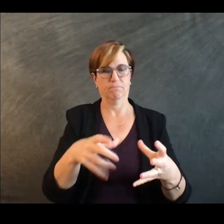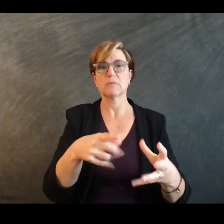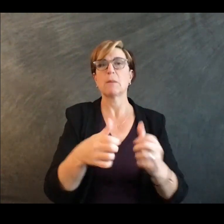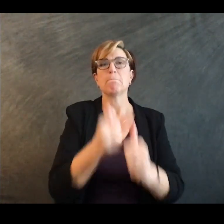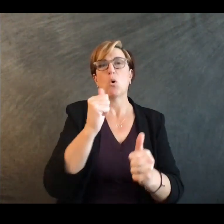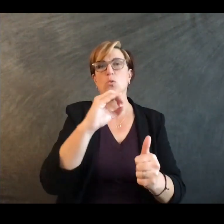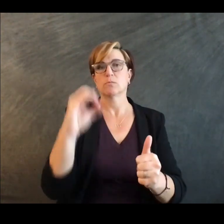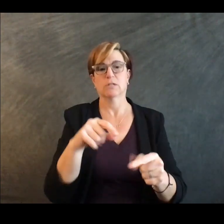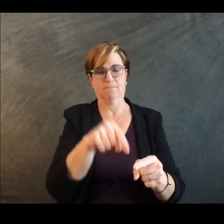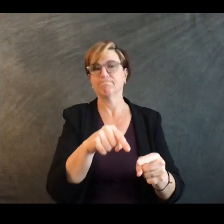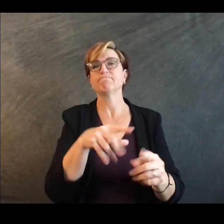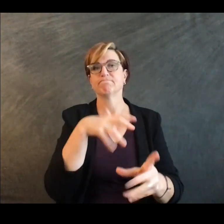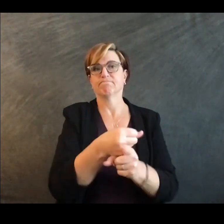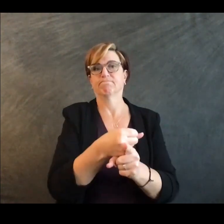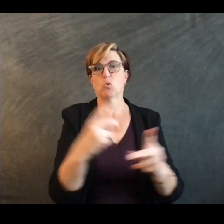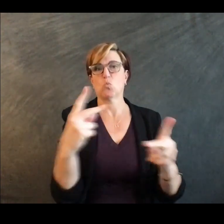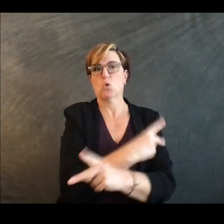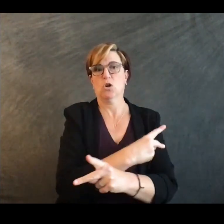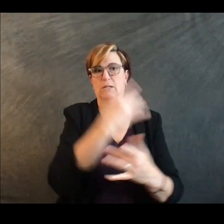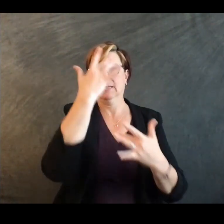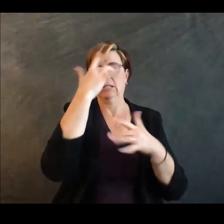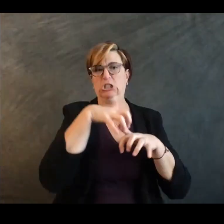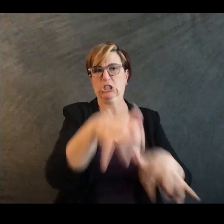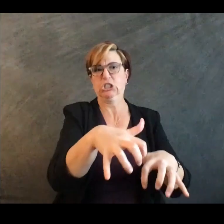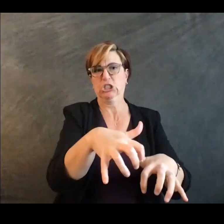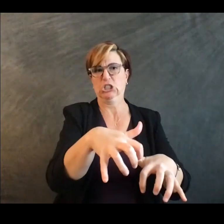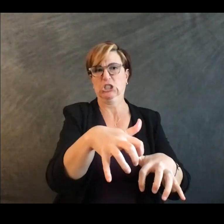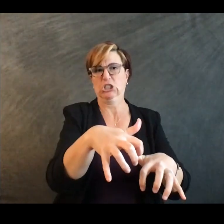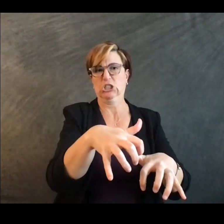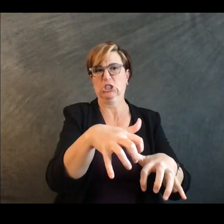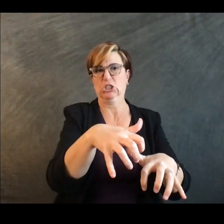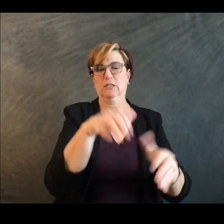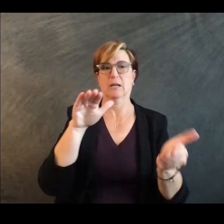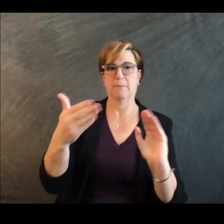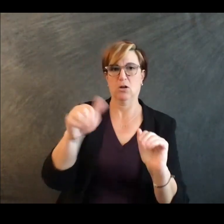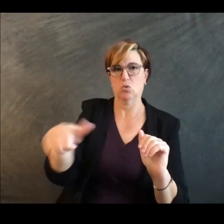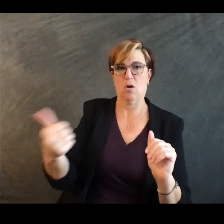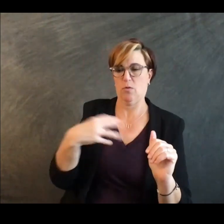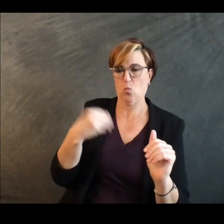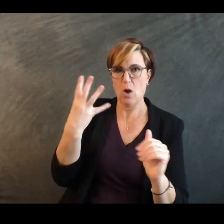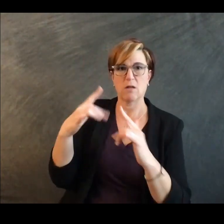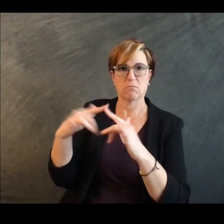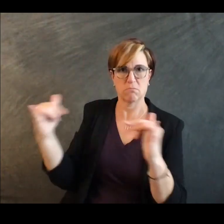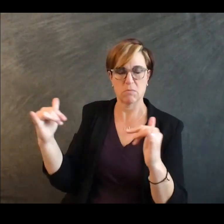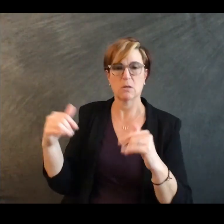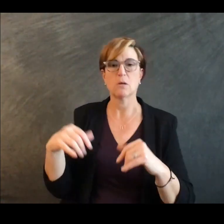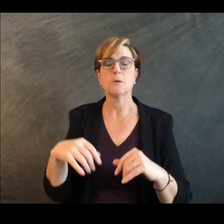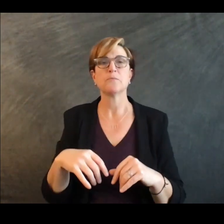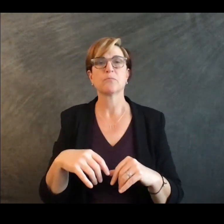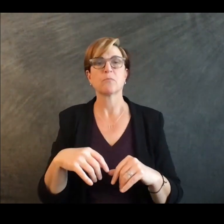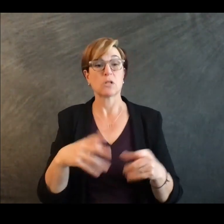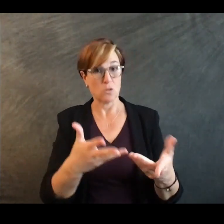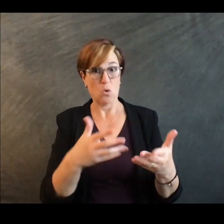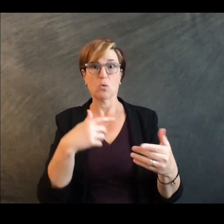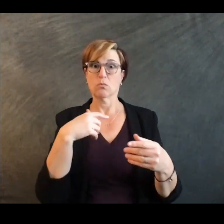it's terrible and provide support to African American citizens of this